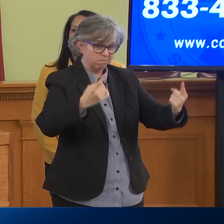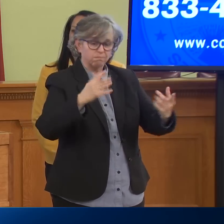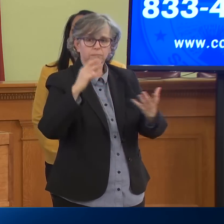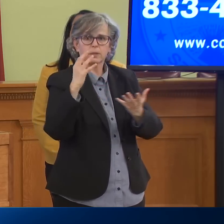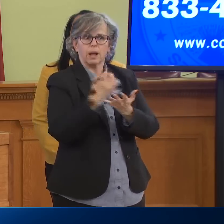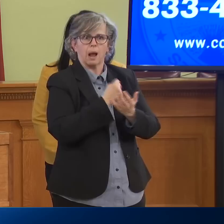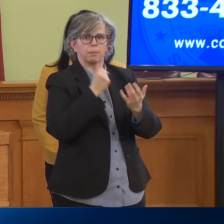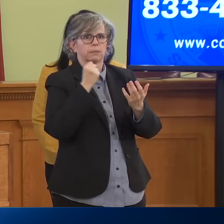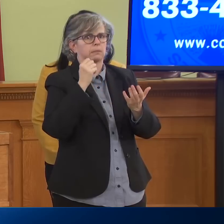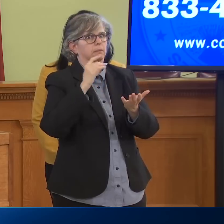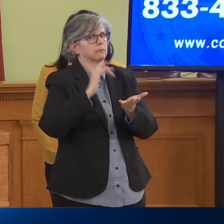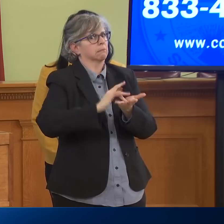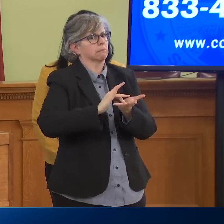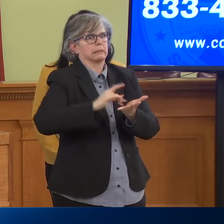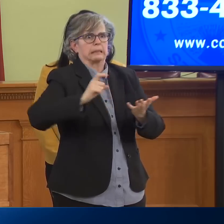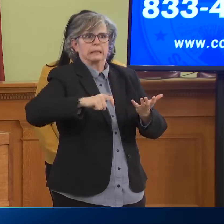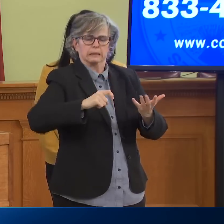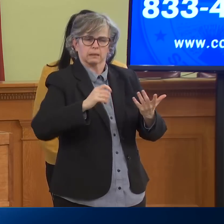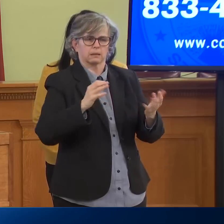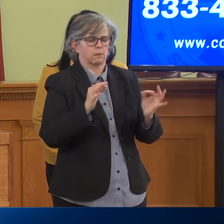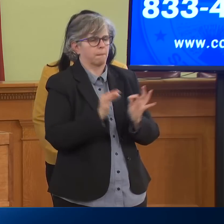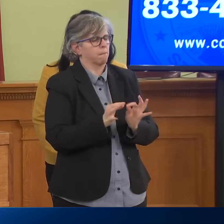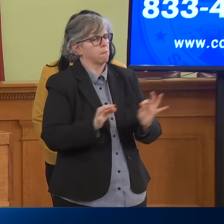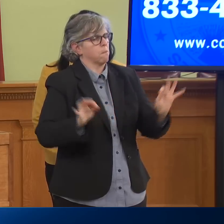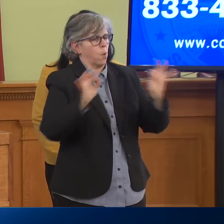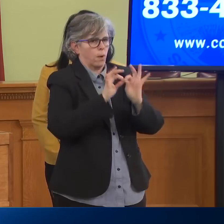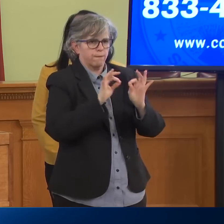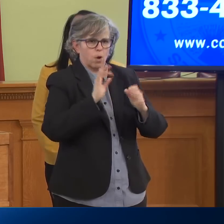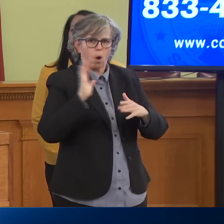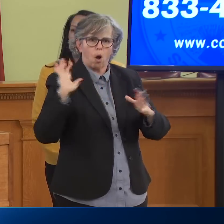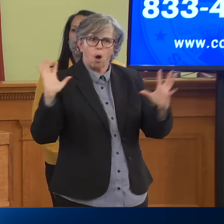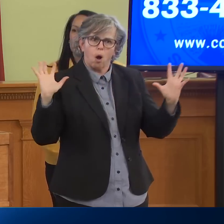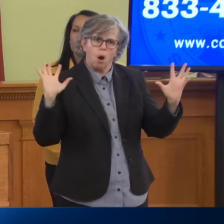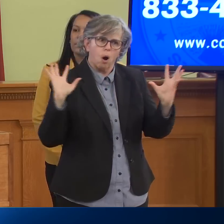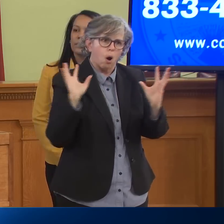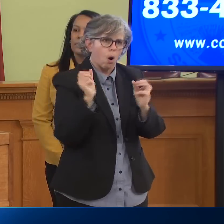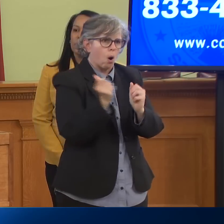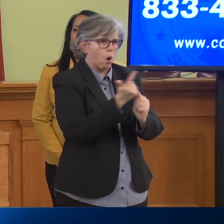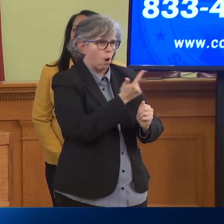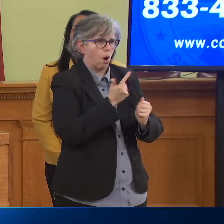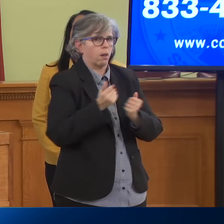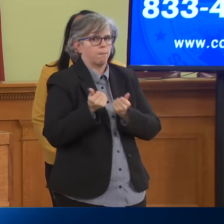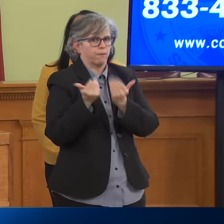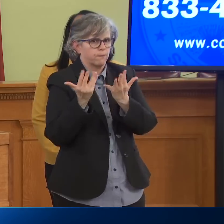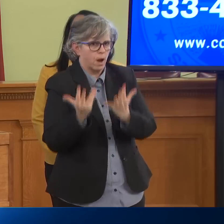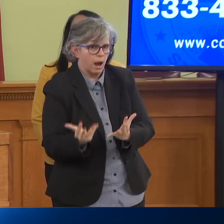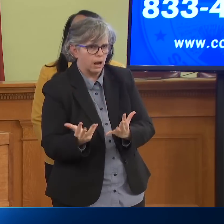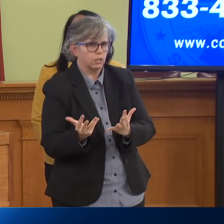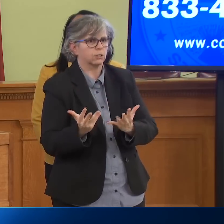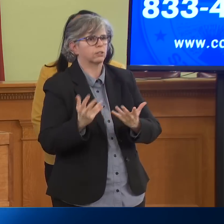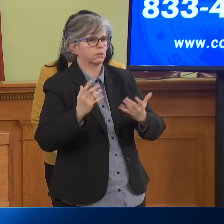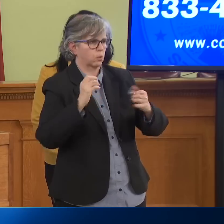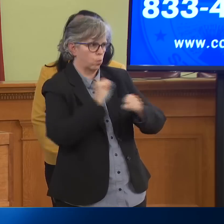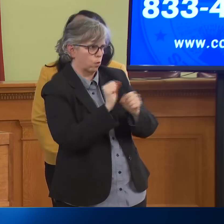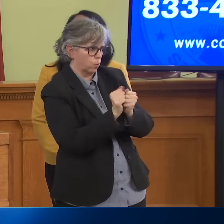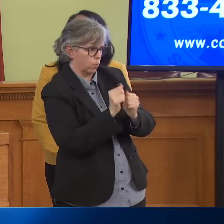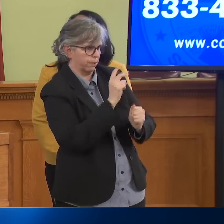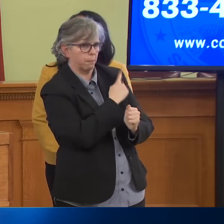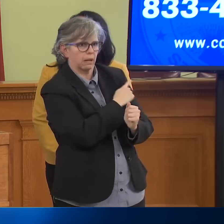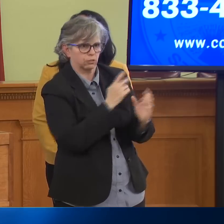RISK THAT THEY MAY HAVE COVID- BUT THEY WILL BE UP TO GET MEDICATION IN THEIR HOMES. MY AGENCY UNDERSTANDS THE IMPORTANCE OF ACCESS TO